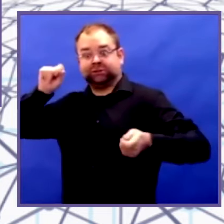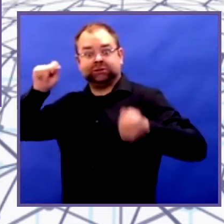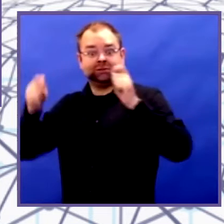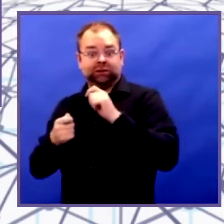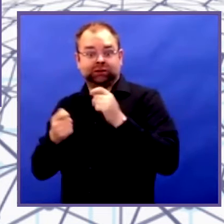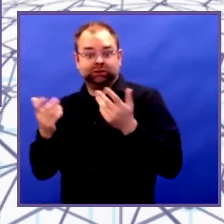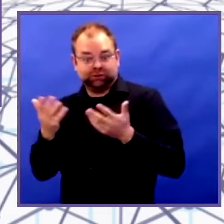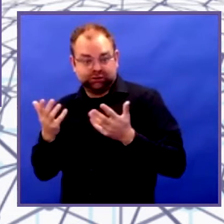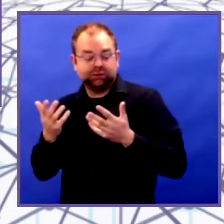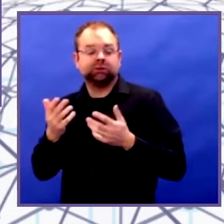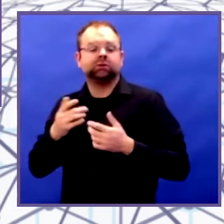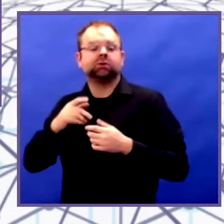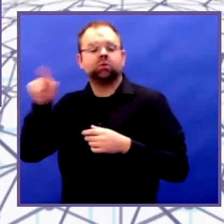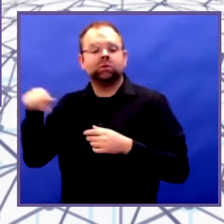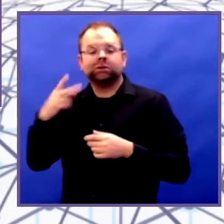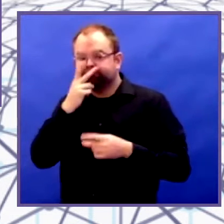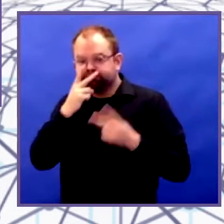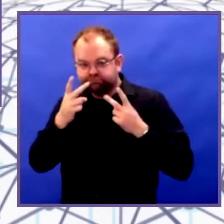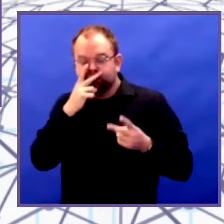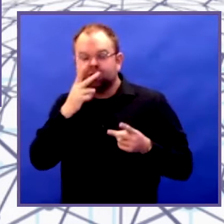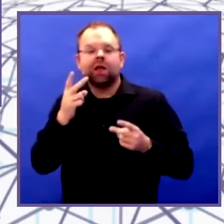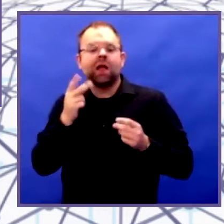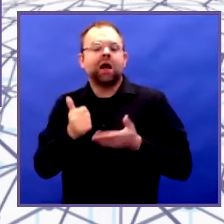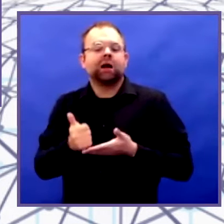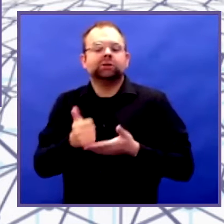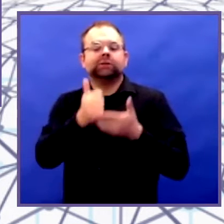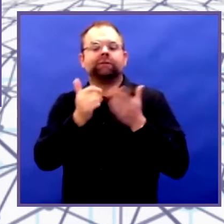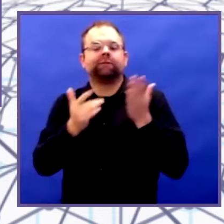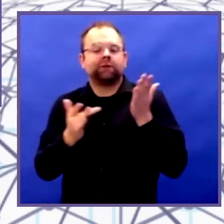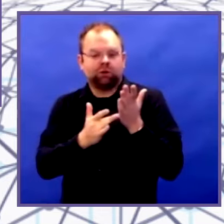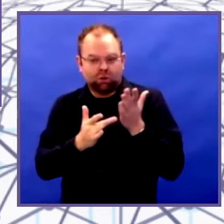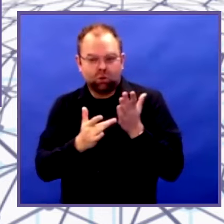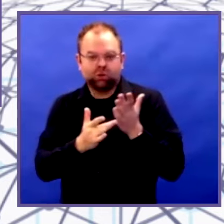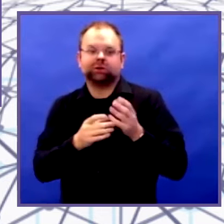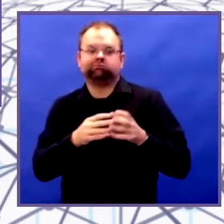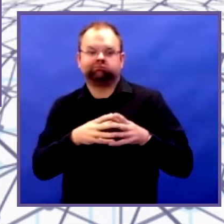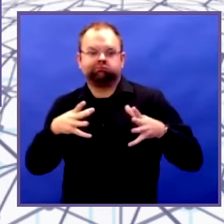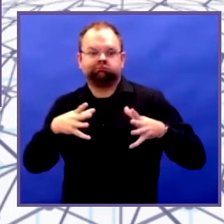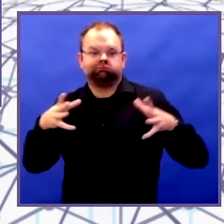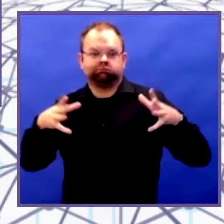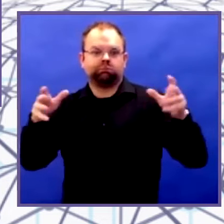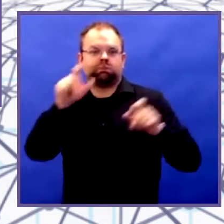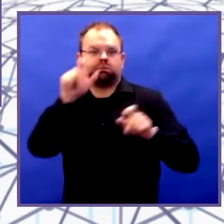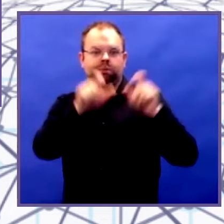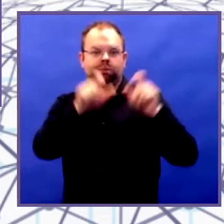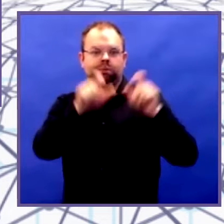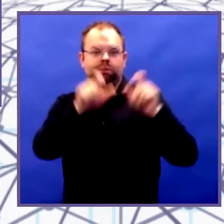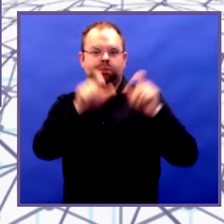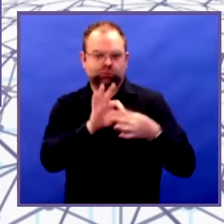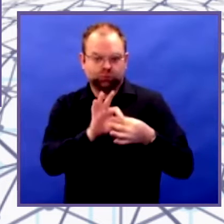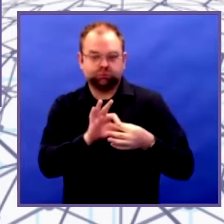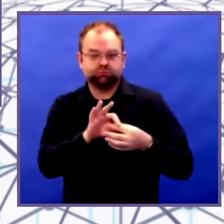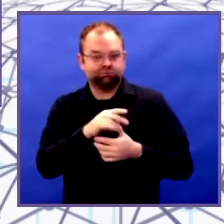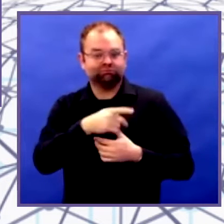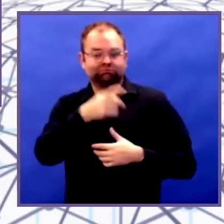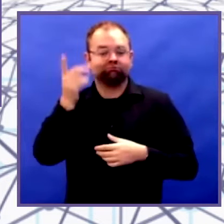technology, which tells us that 2.5 billion people need assistive technology today.